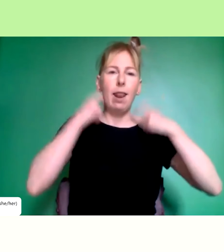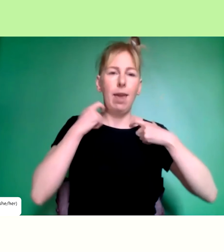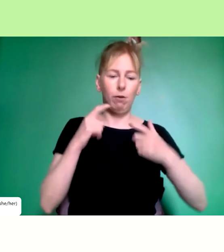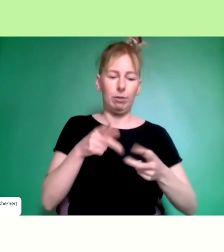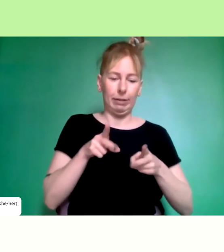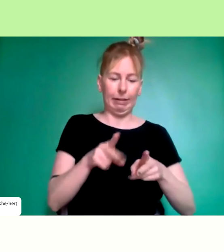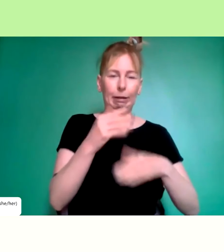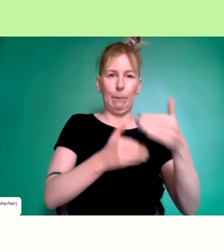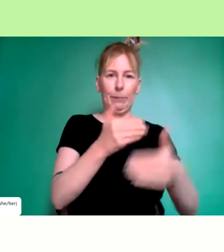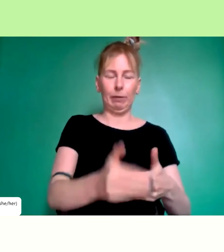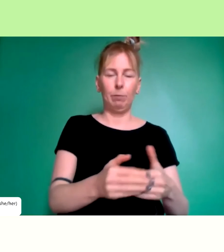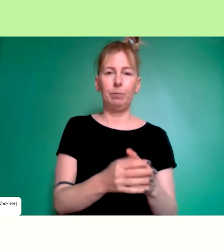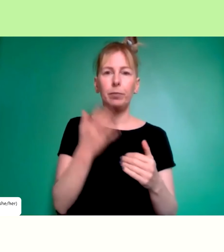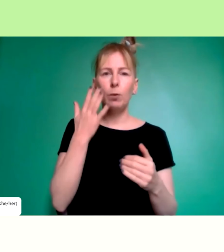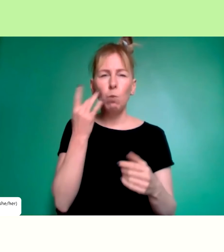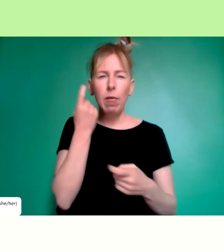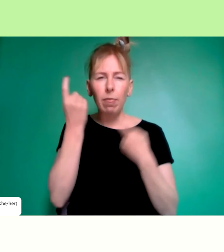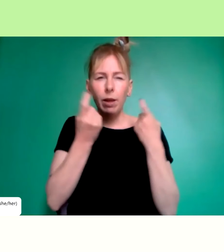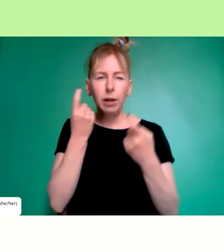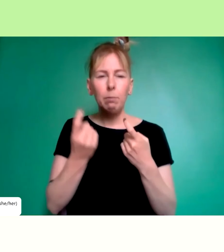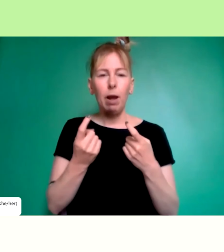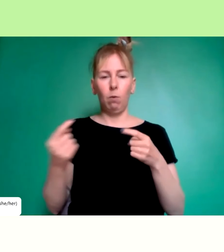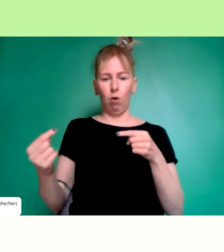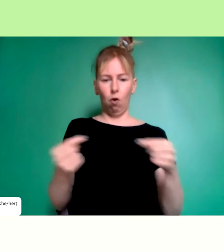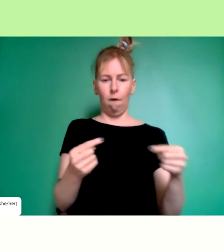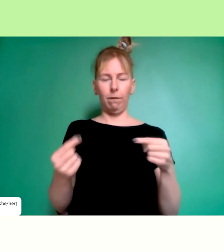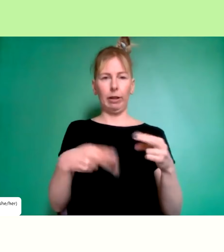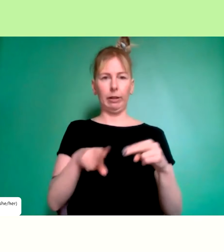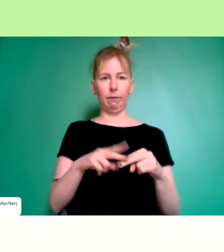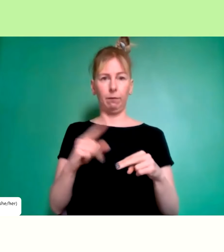conflict where two or more parties are pitted against each other.